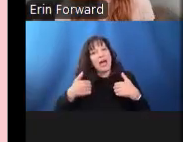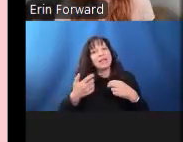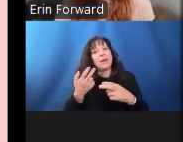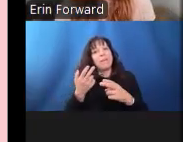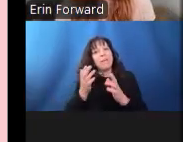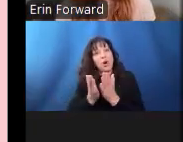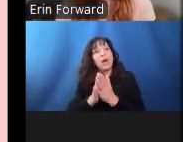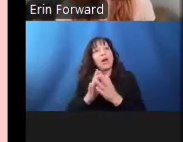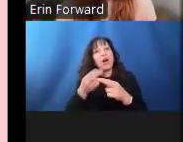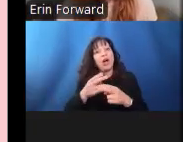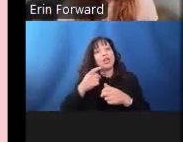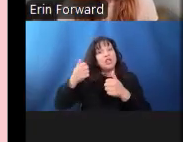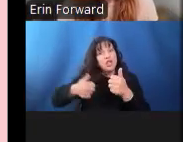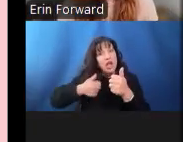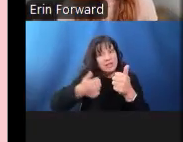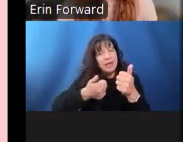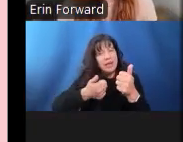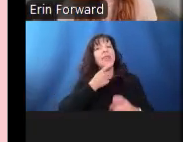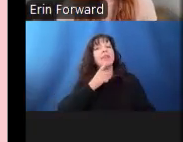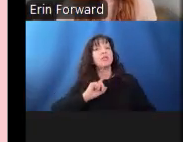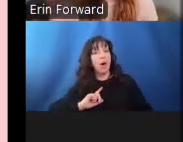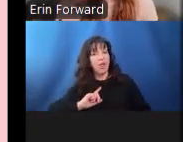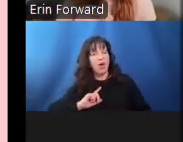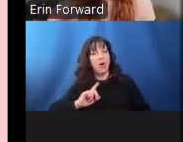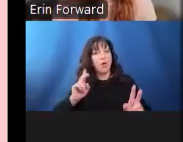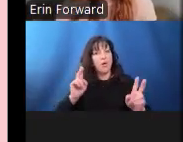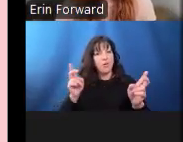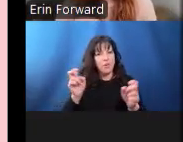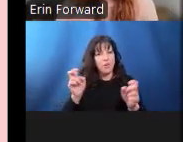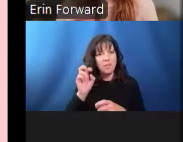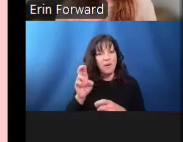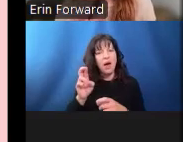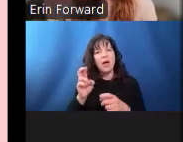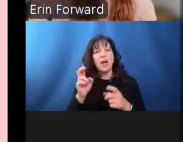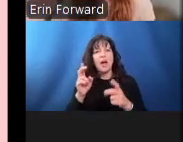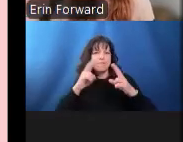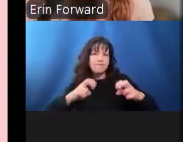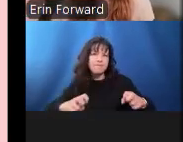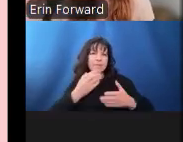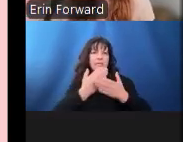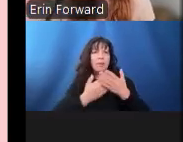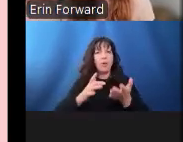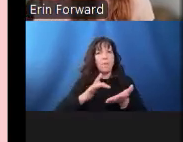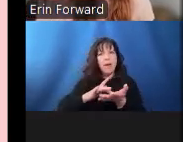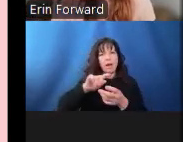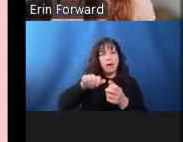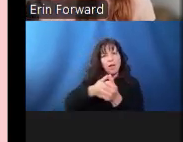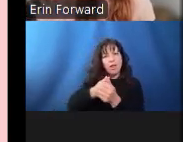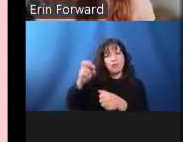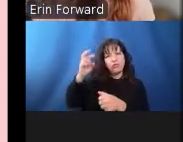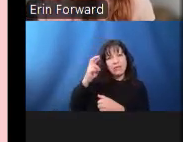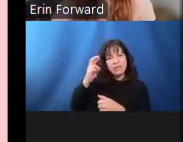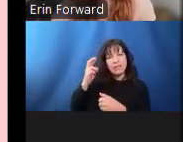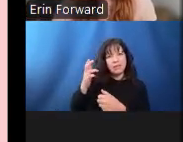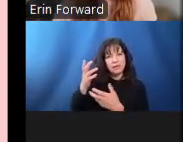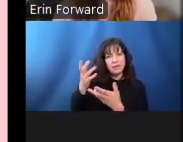which is very helpful for looking at some of those medical ideologies. I do not get paid at all for that book. If you buy